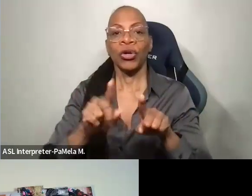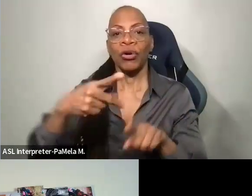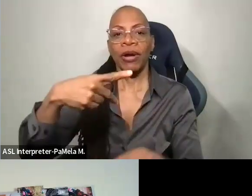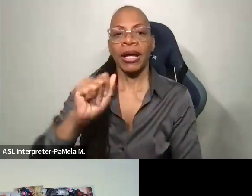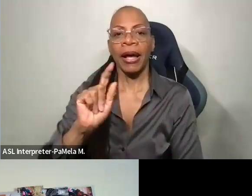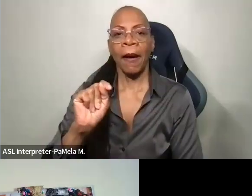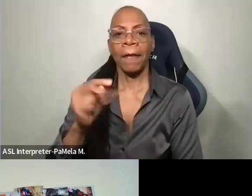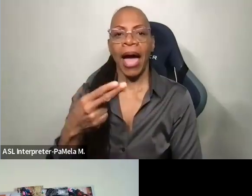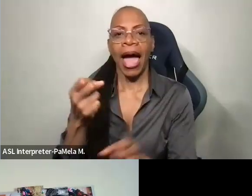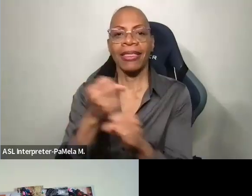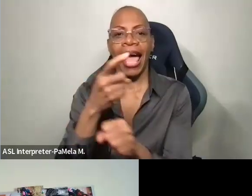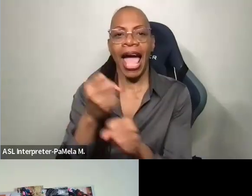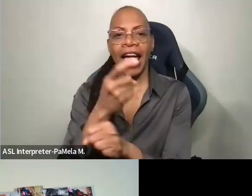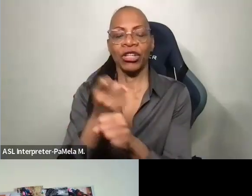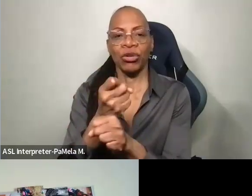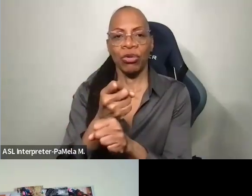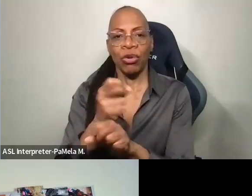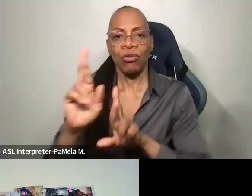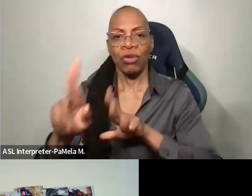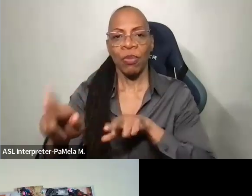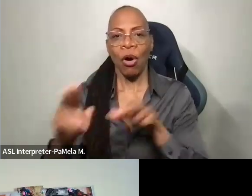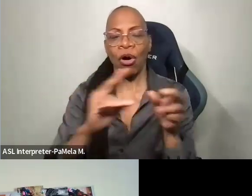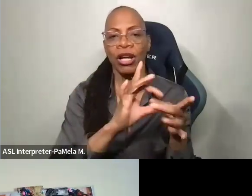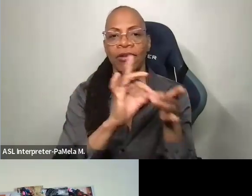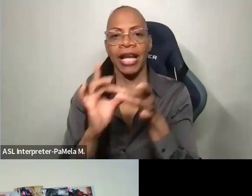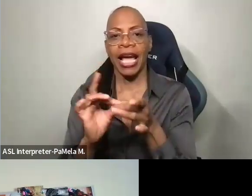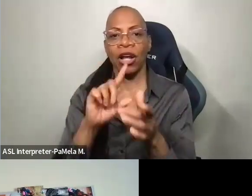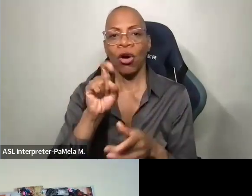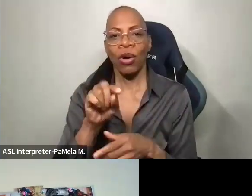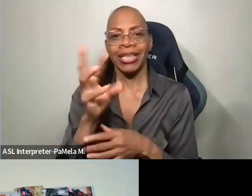And it's related to Question 16 in the PATH annual report,